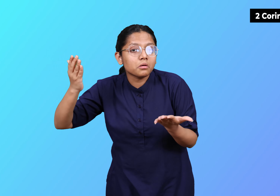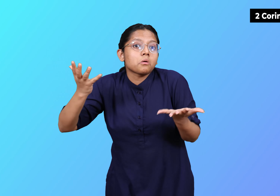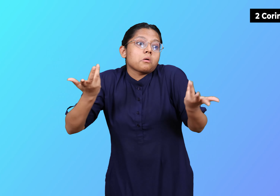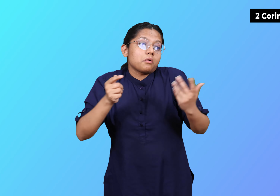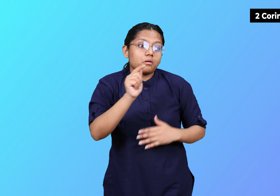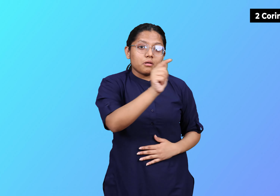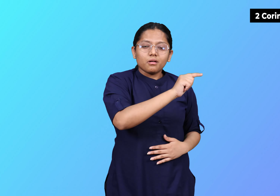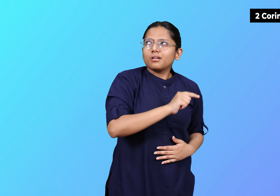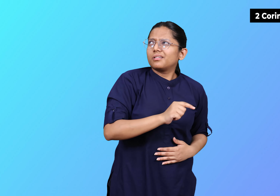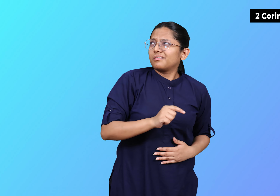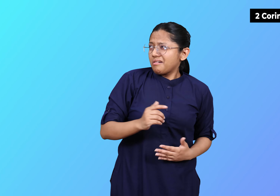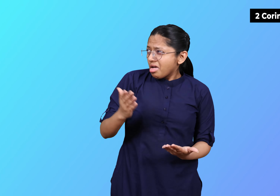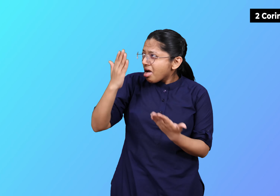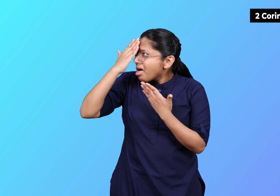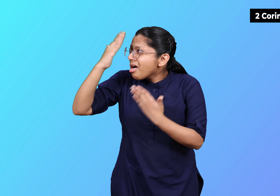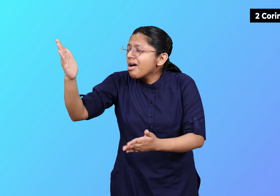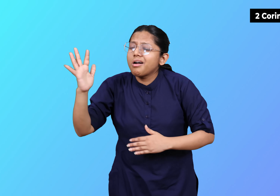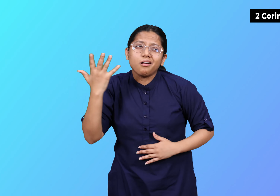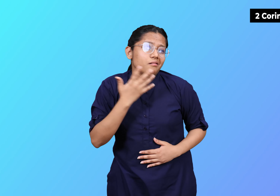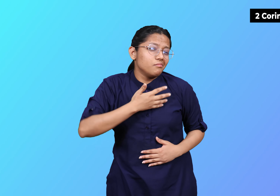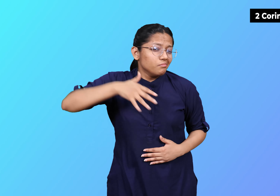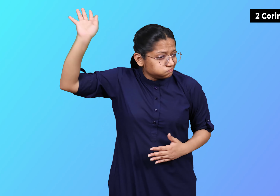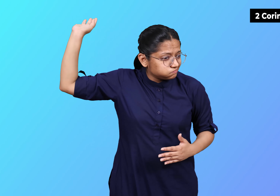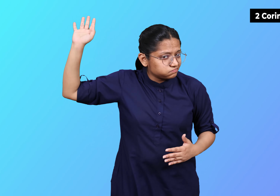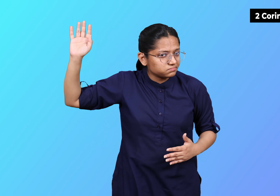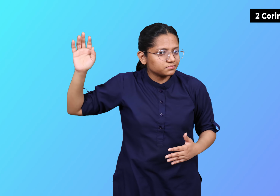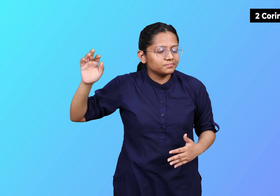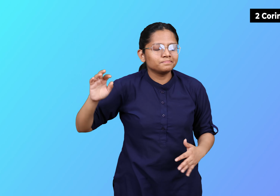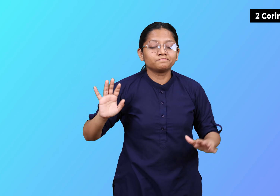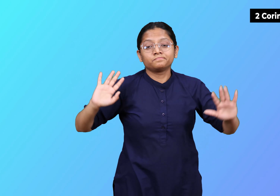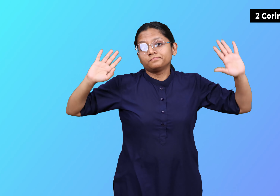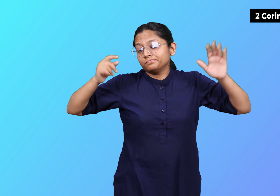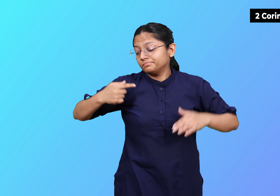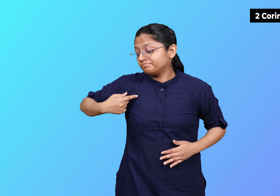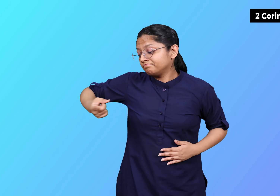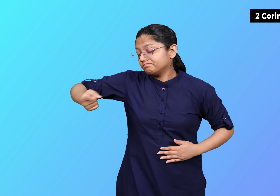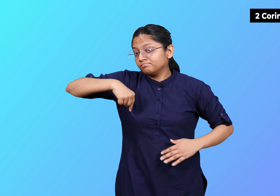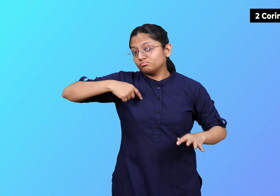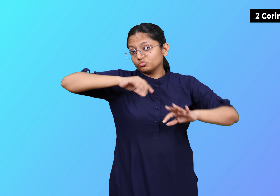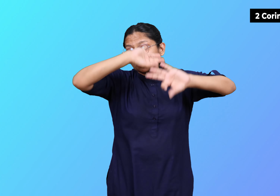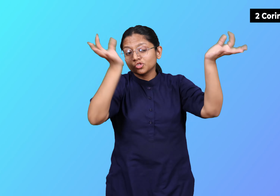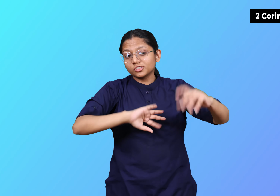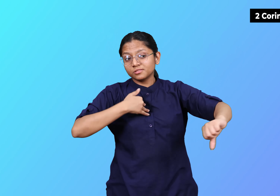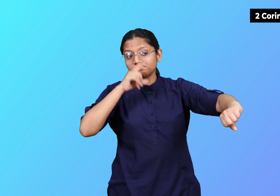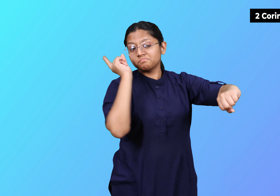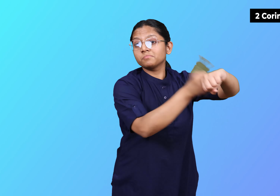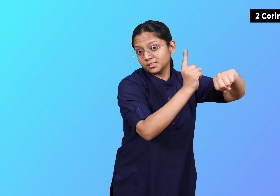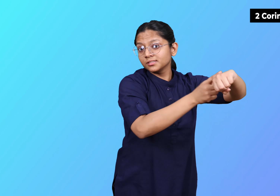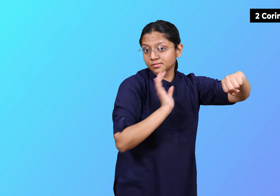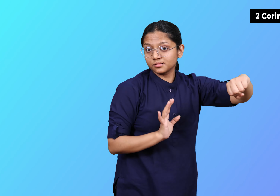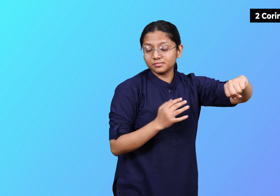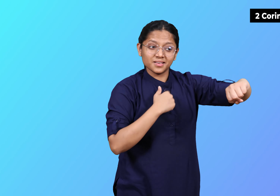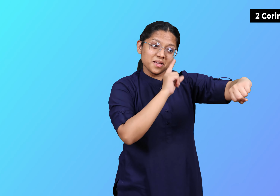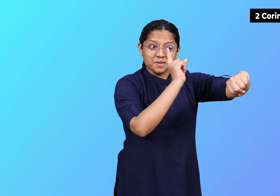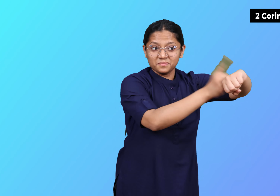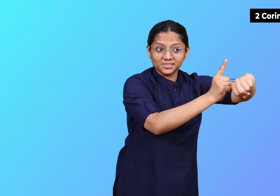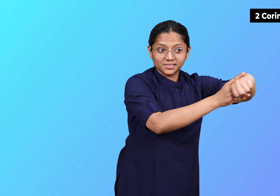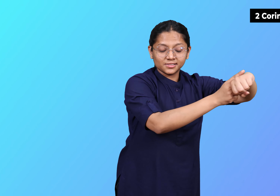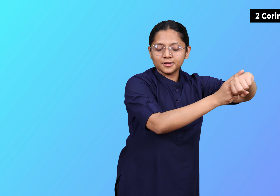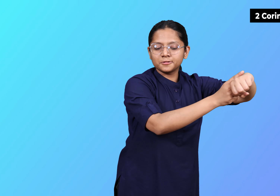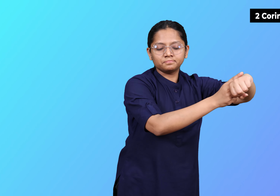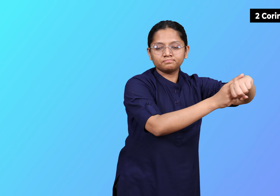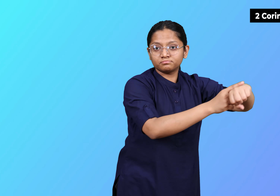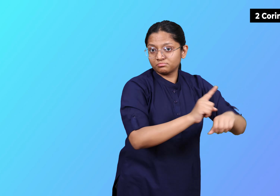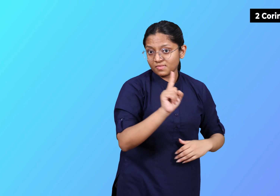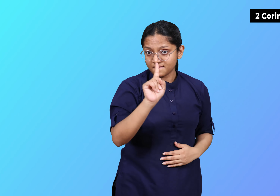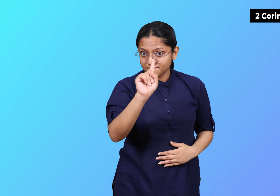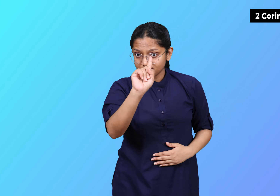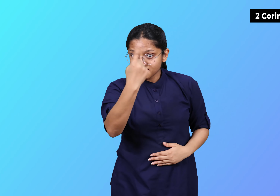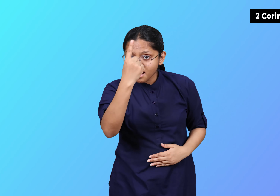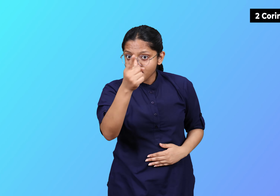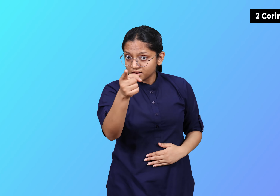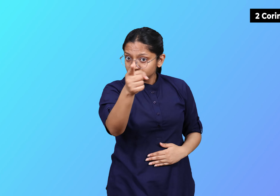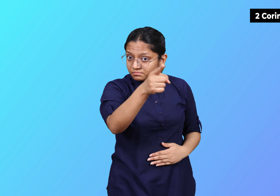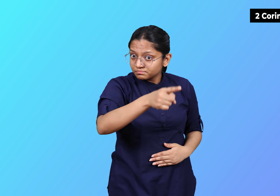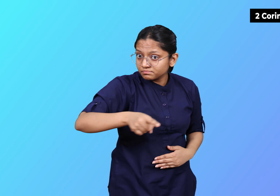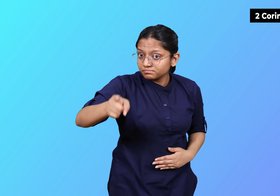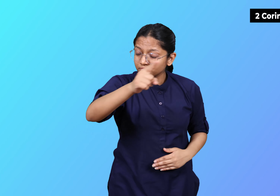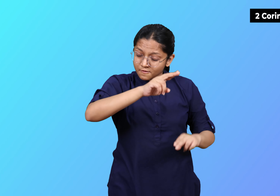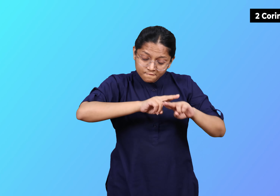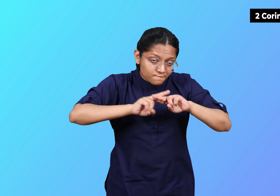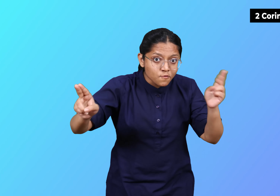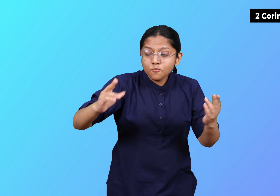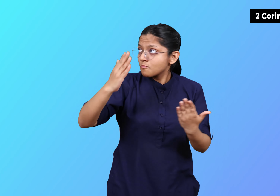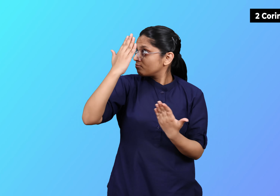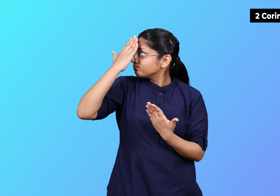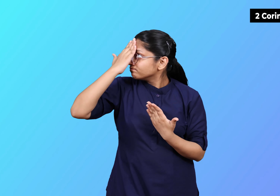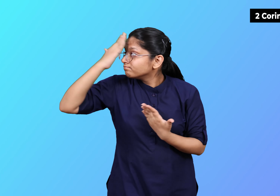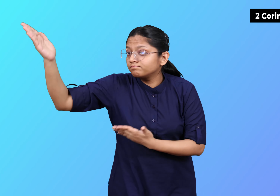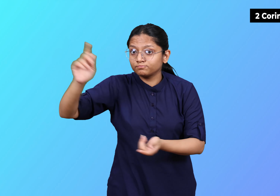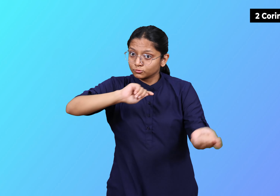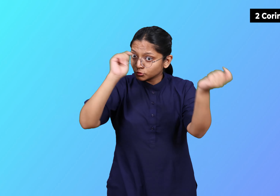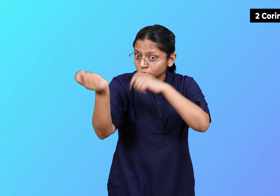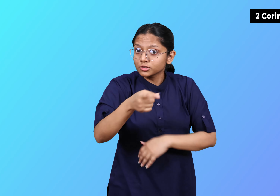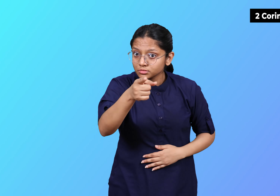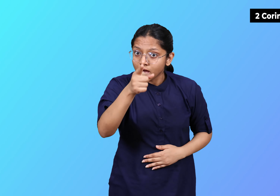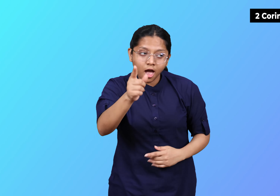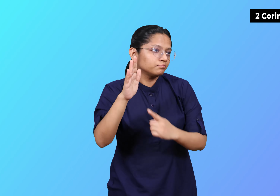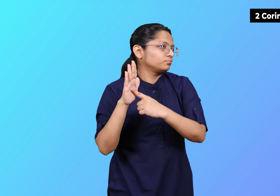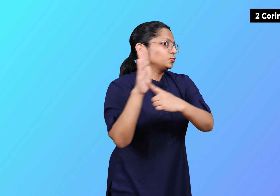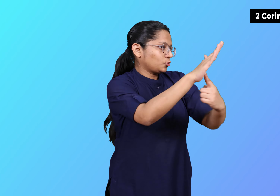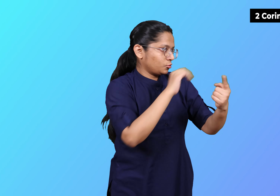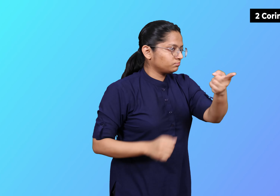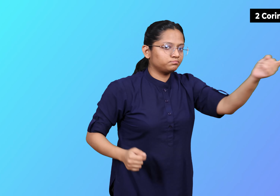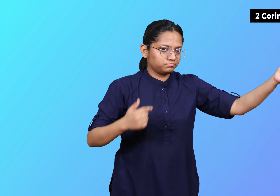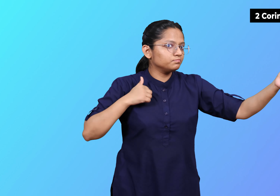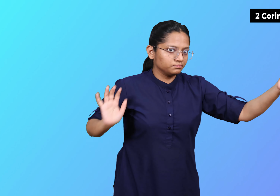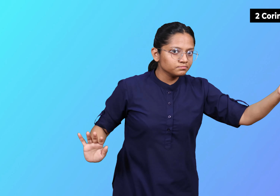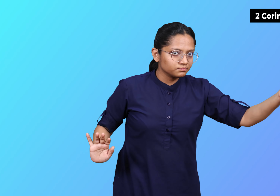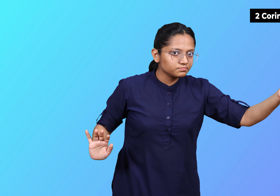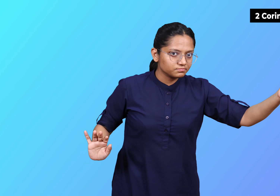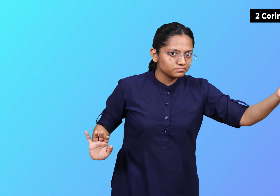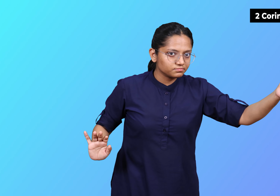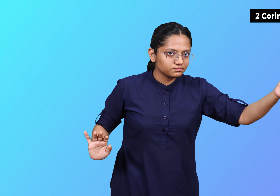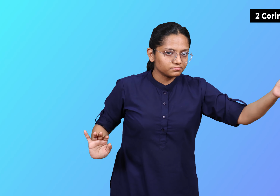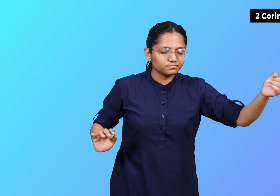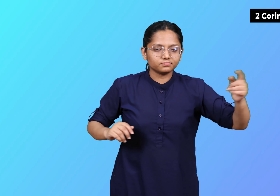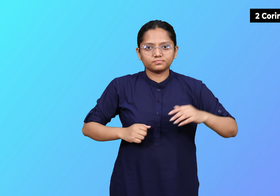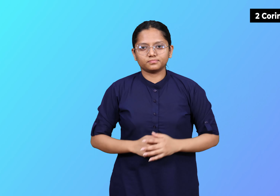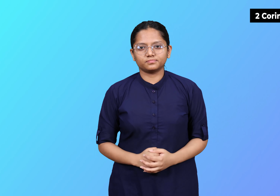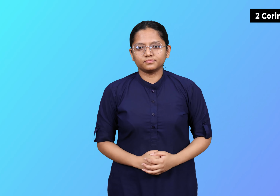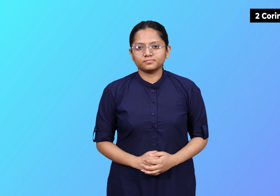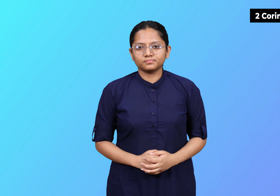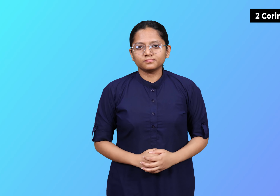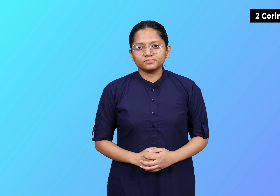We are ready to punish anyone there who does not obey, but first we want you to be fully obedient.